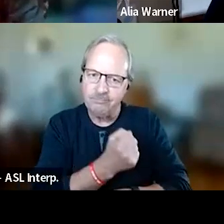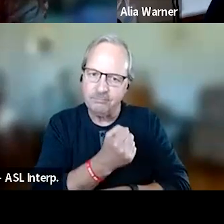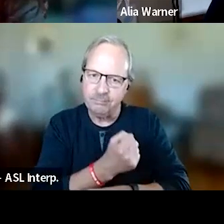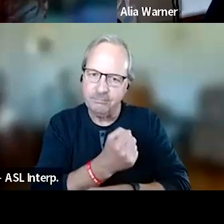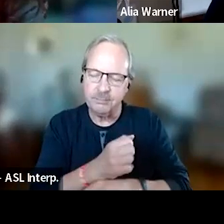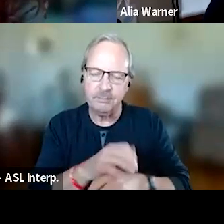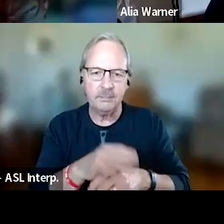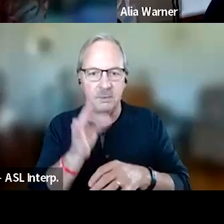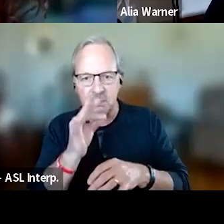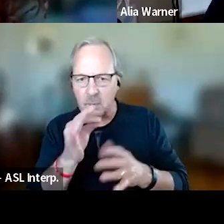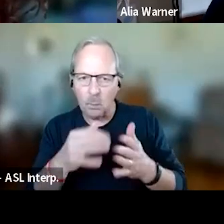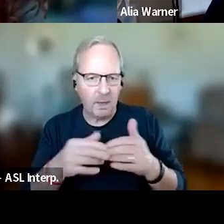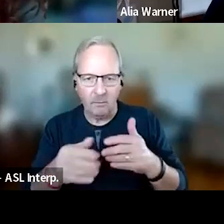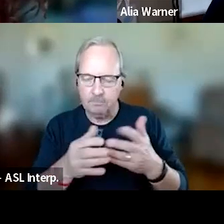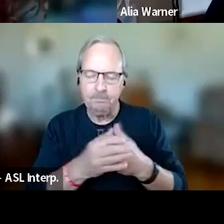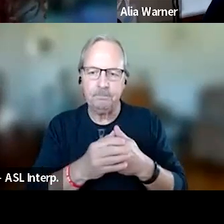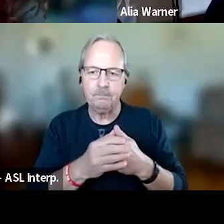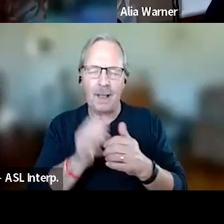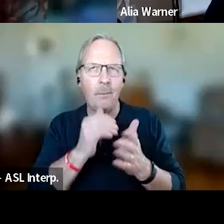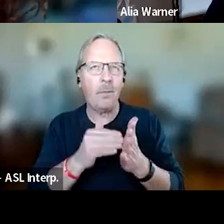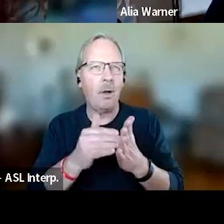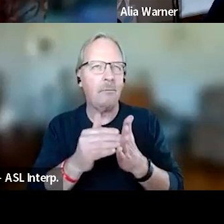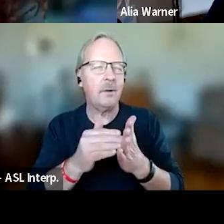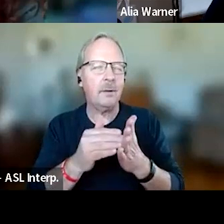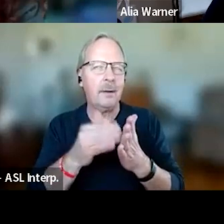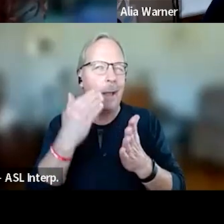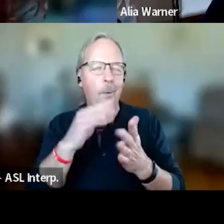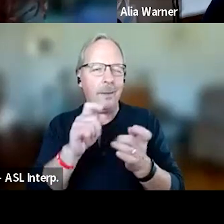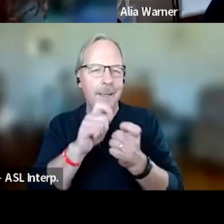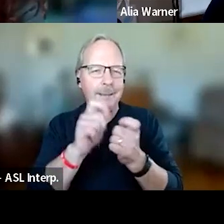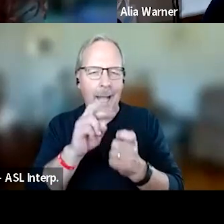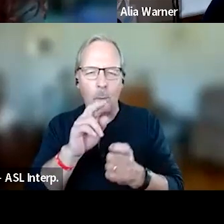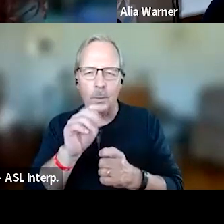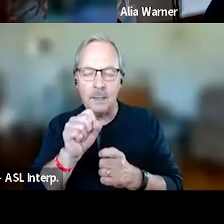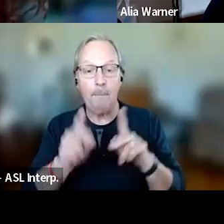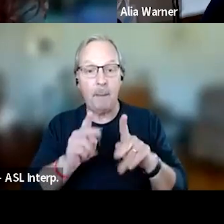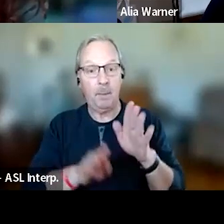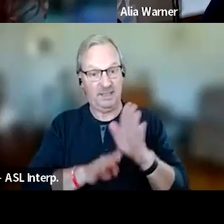I won't say very often 'cause I don't know the exact rates, but yes, people develop a psychotic disorder